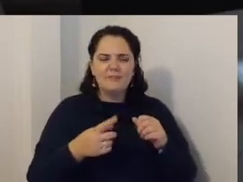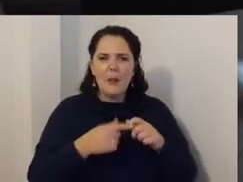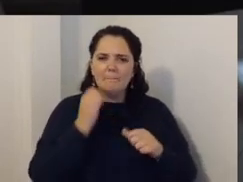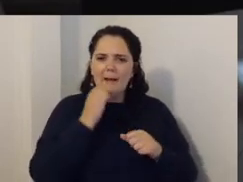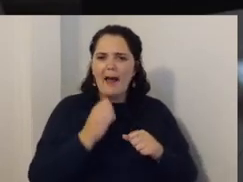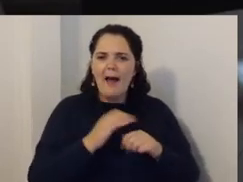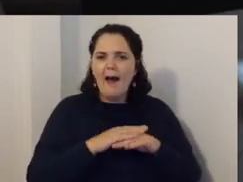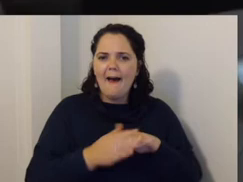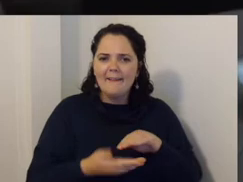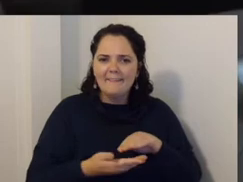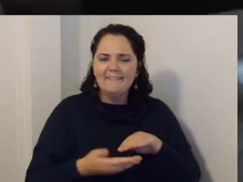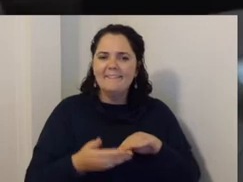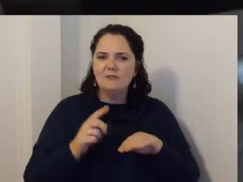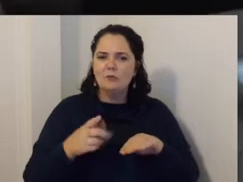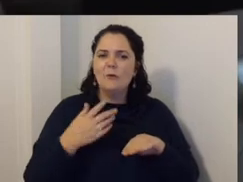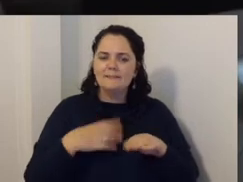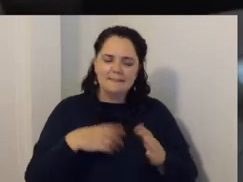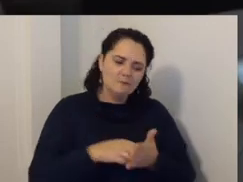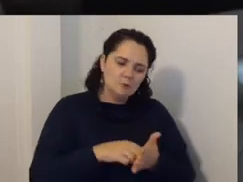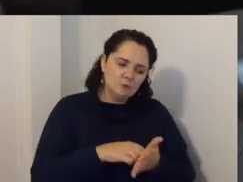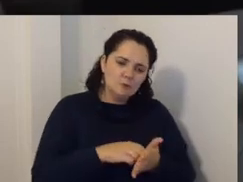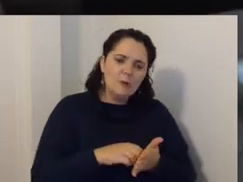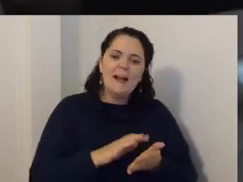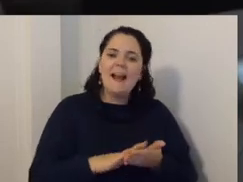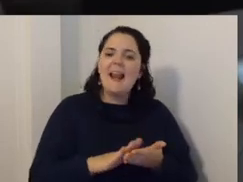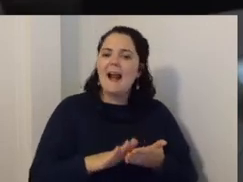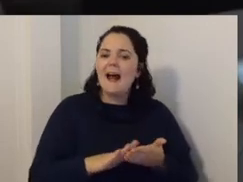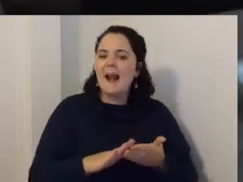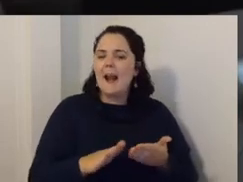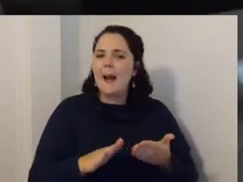and then uh you've got to pull a little bit of that graphite back off of it again